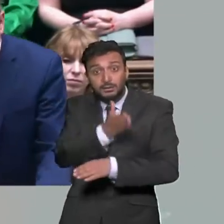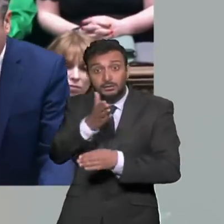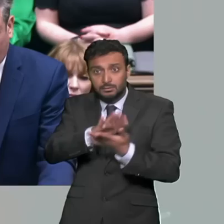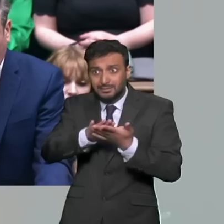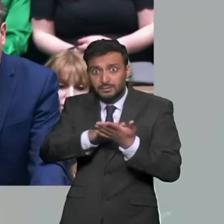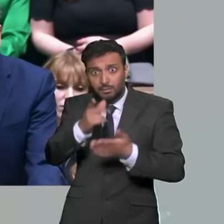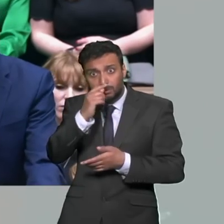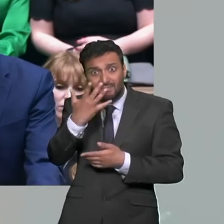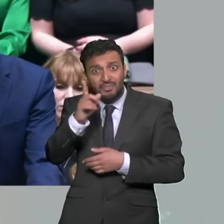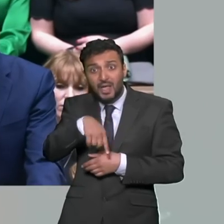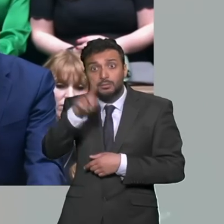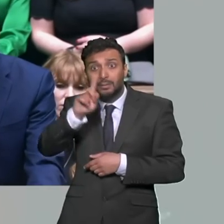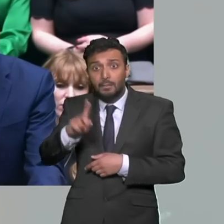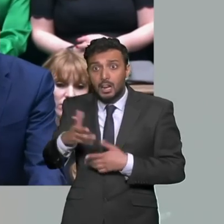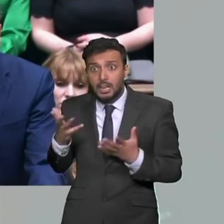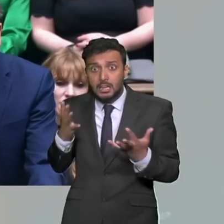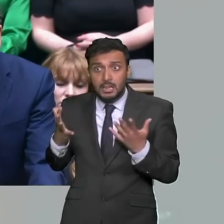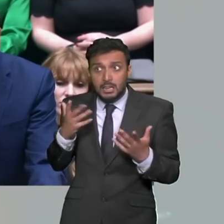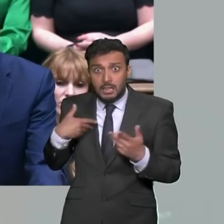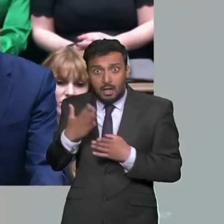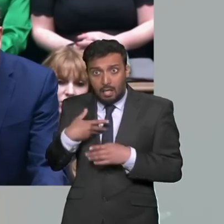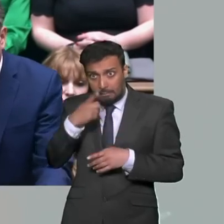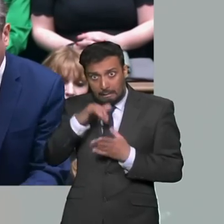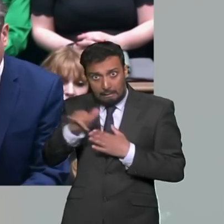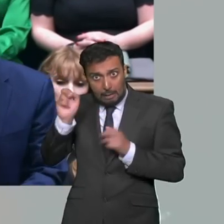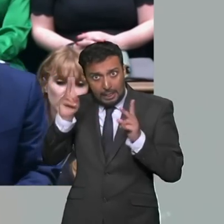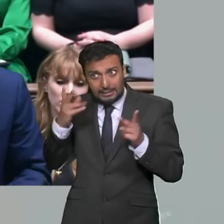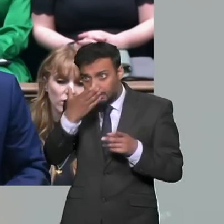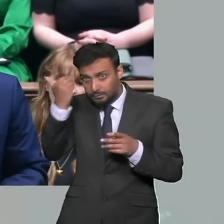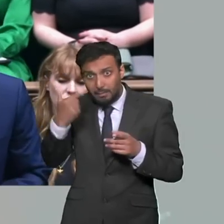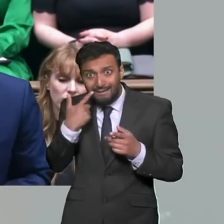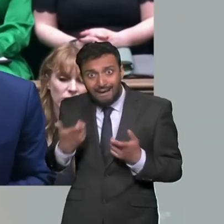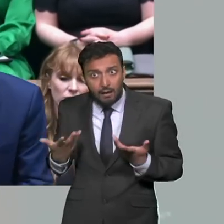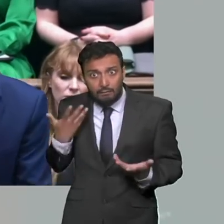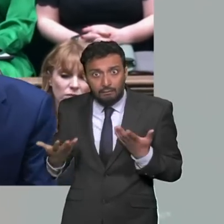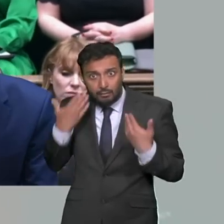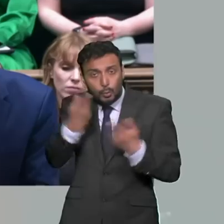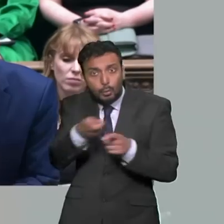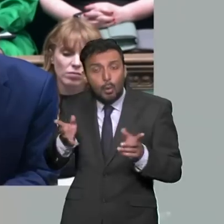Can the Prime Minister reassure people that they will not miss out on their holidays due